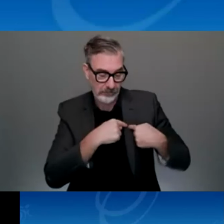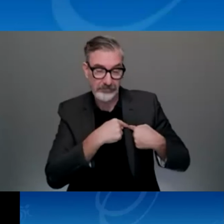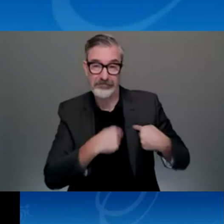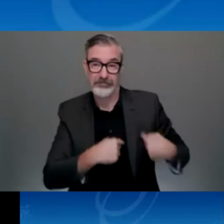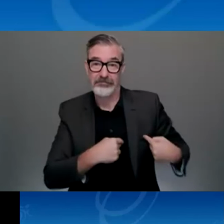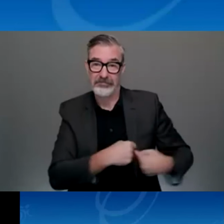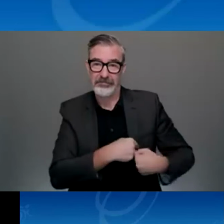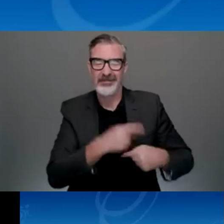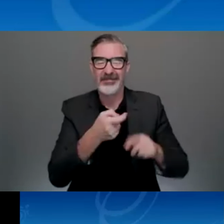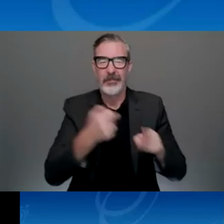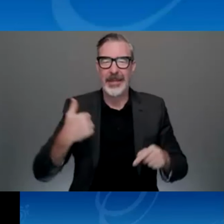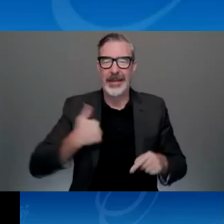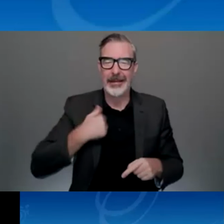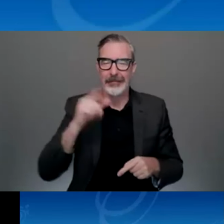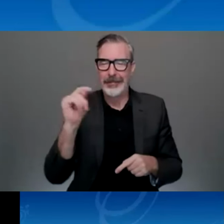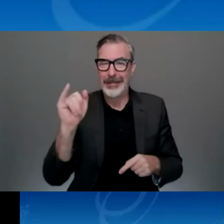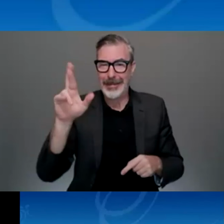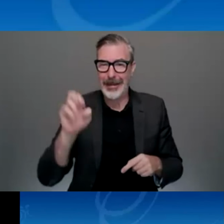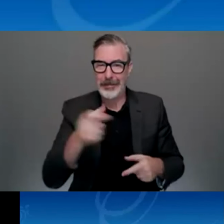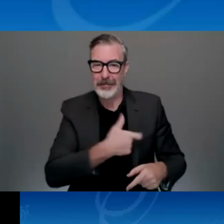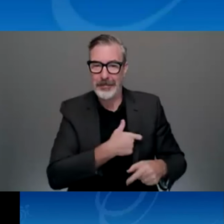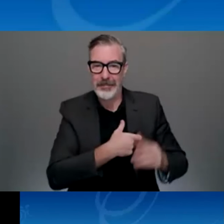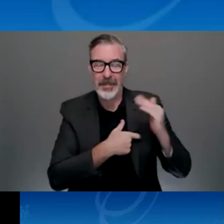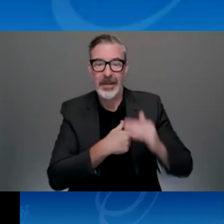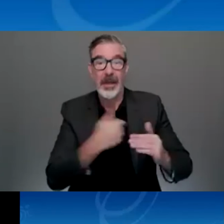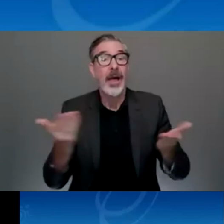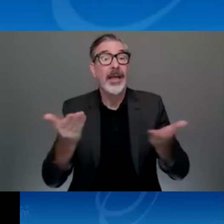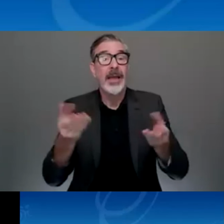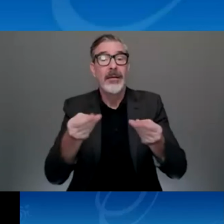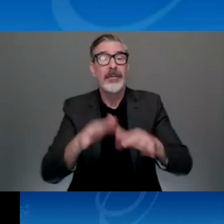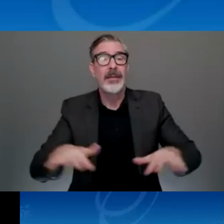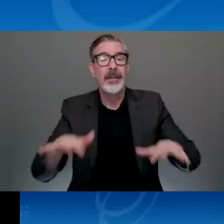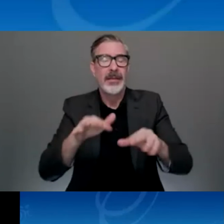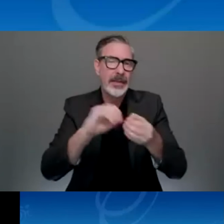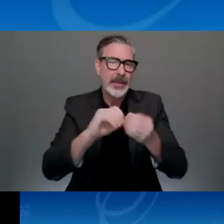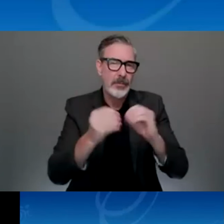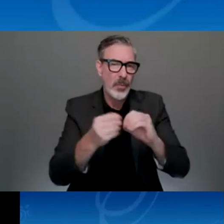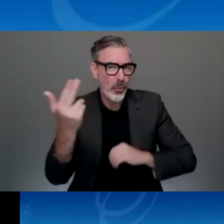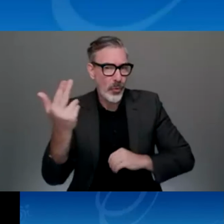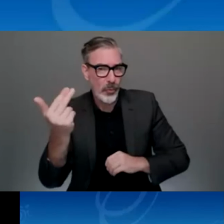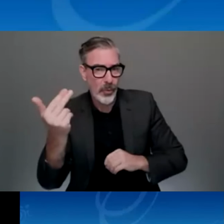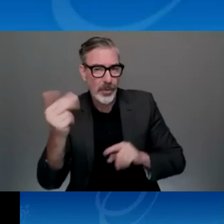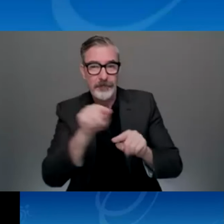I'm based in Treaty 13 Territory of the Mississaugas of the Credit First Nations, also known as Toronto.